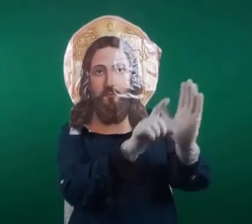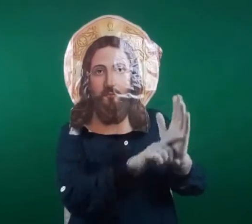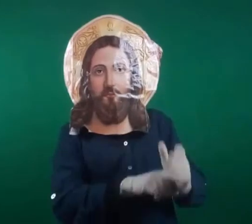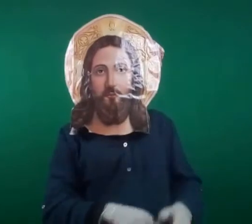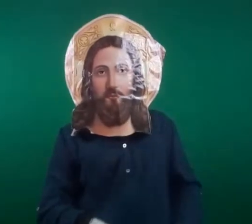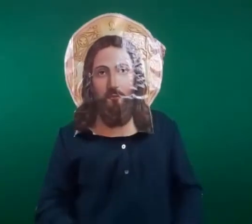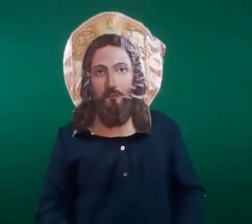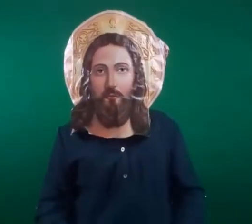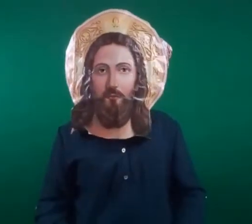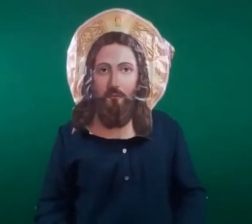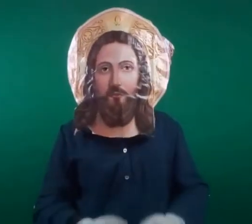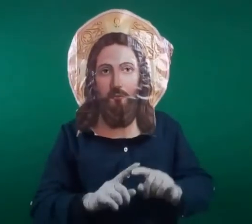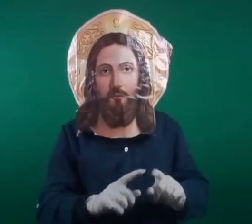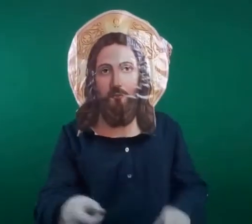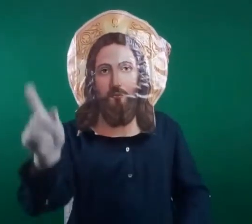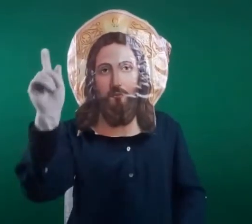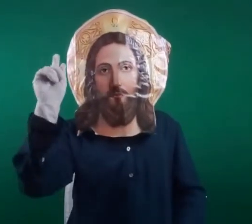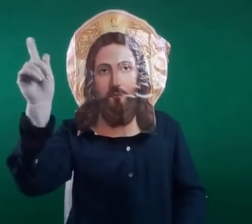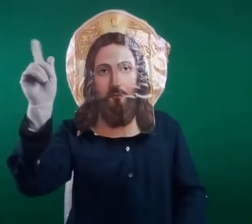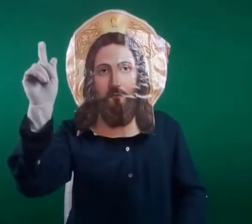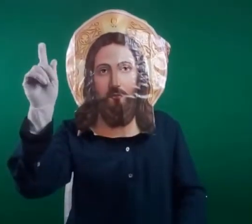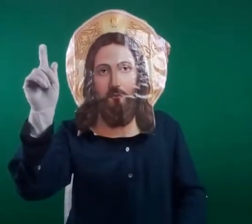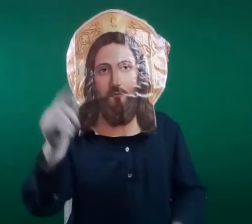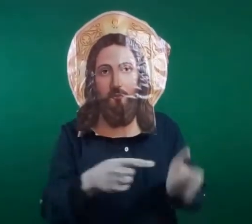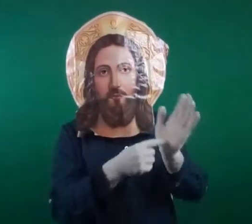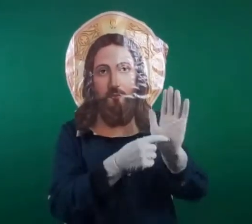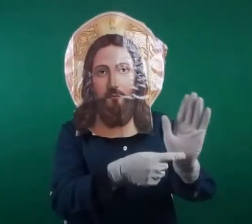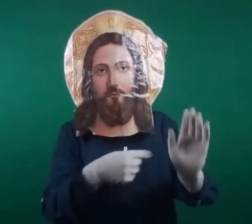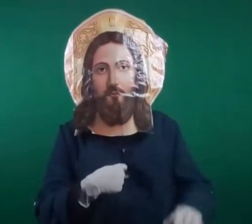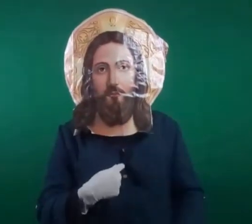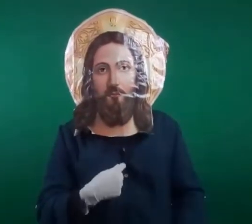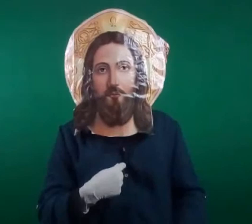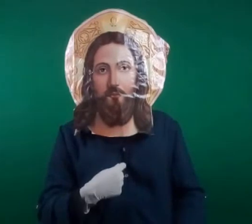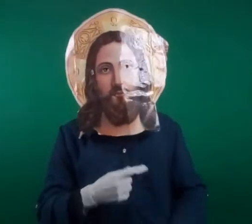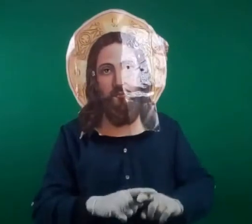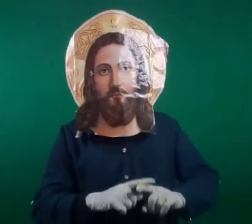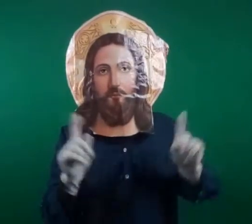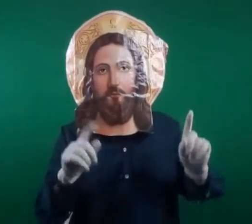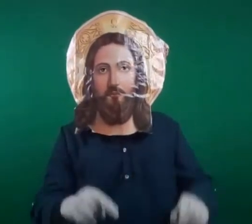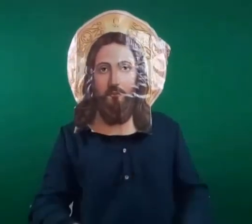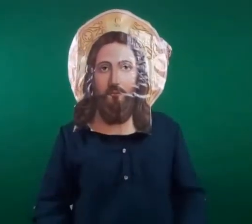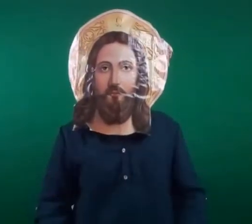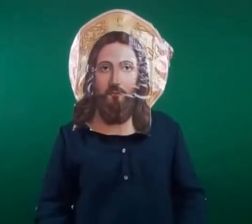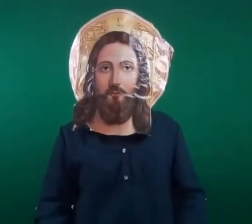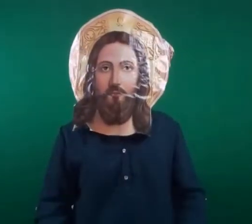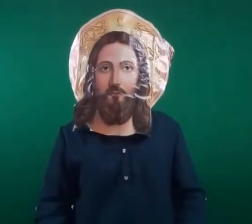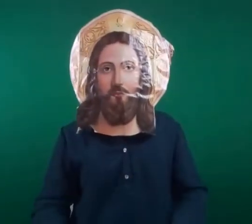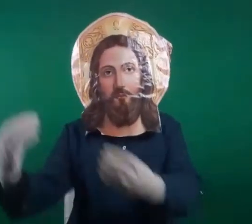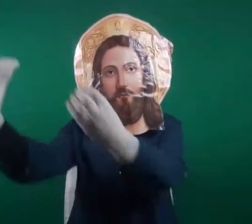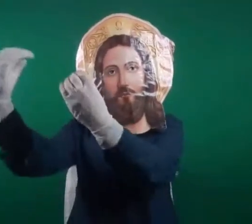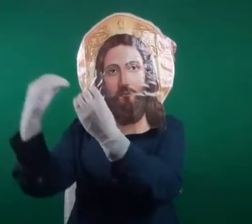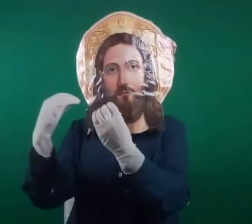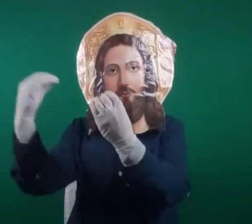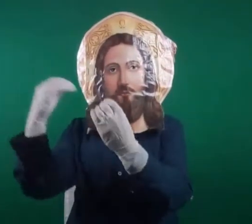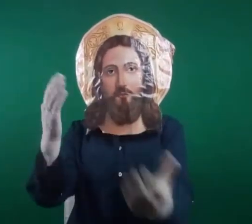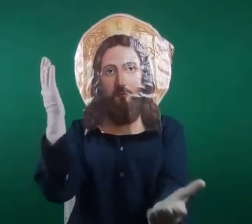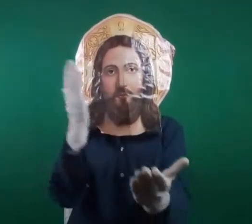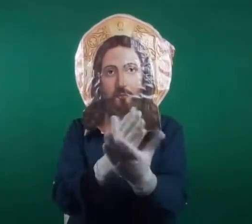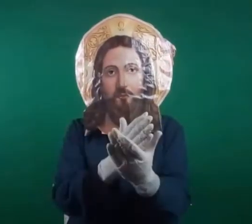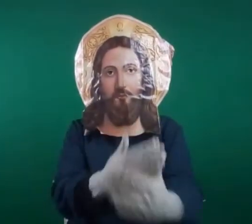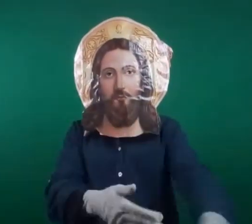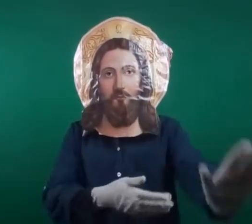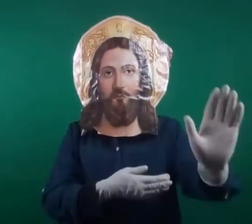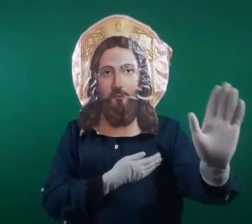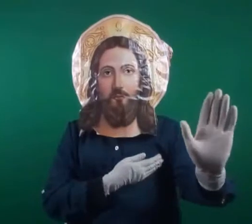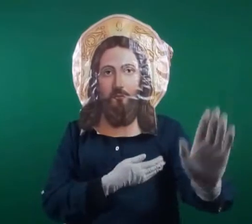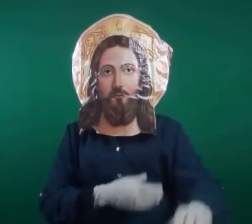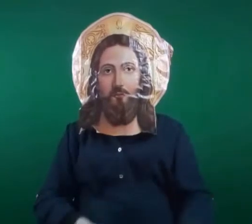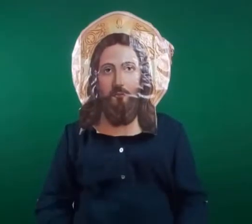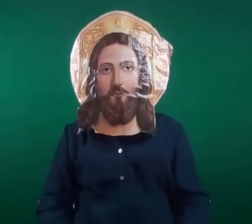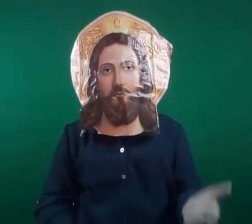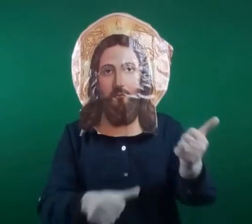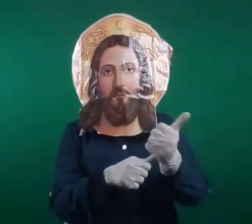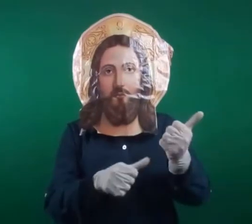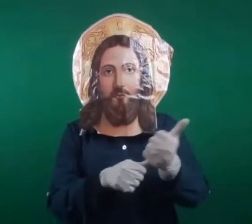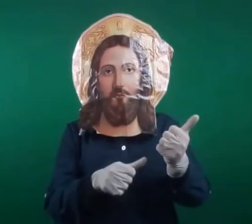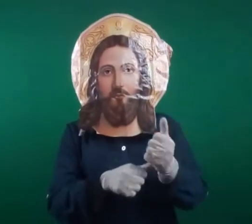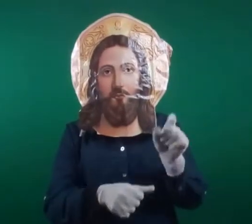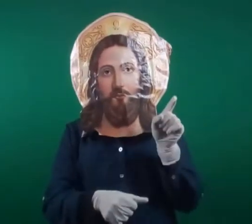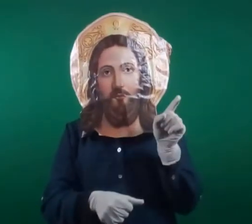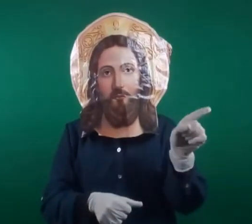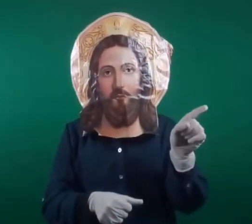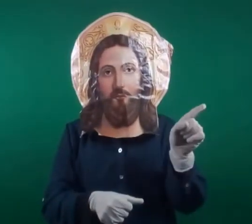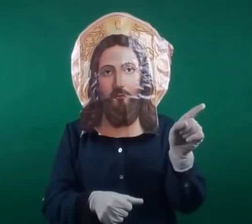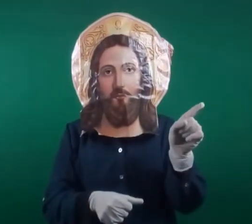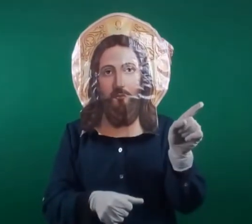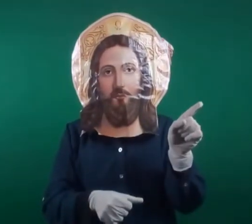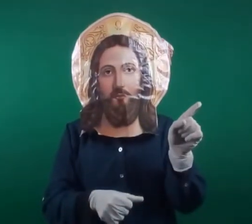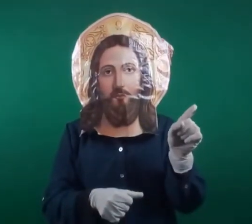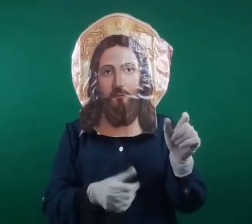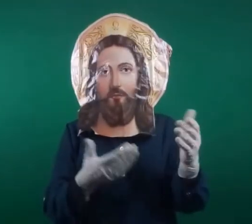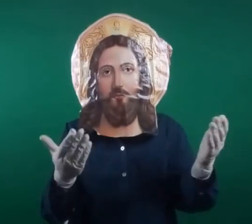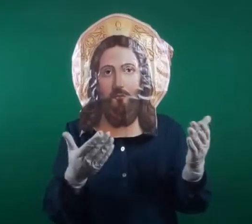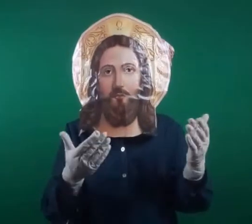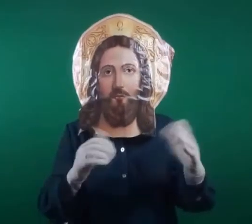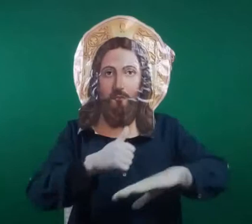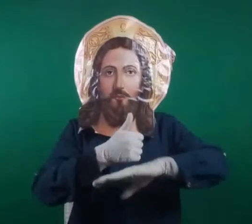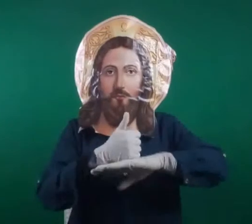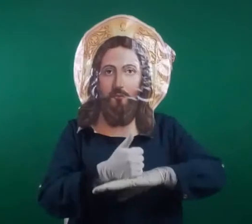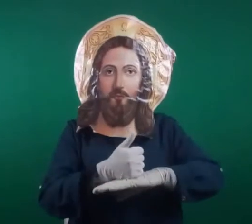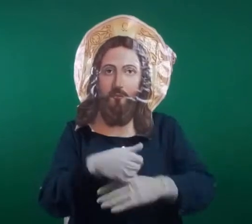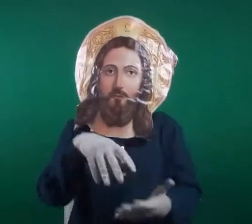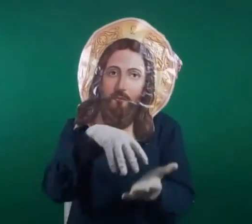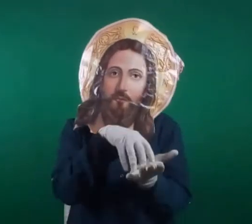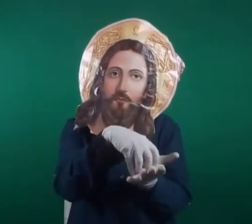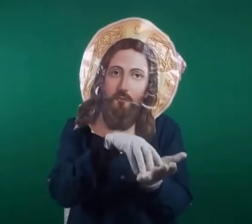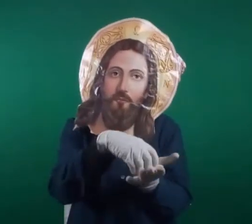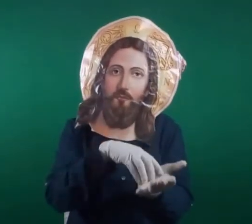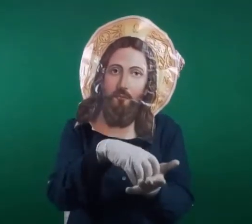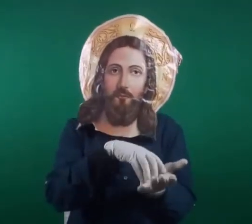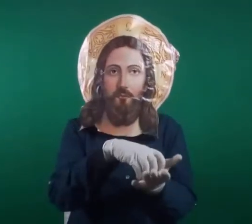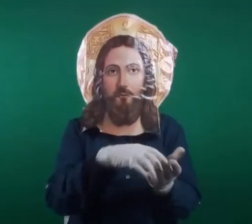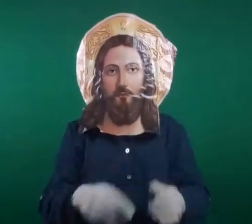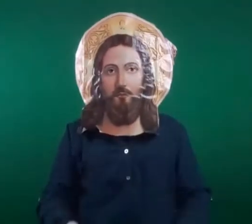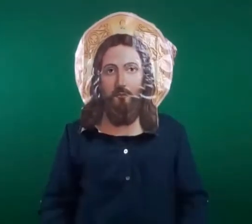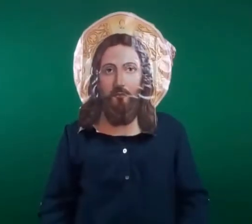God however has shown me otherwise teaching me The reality however that homosexuality has got it's foundation in weakness,